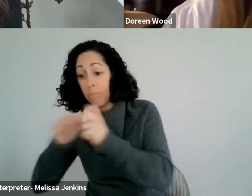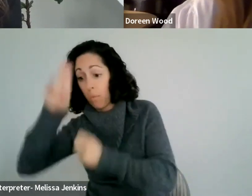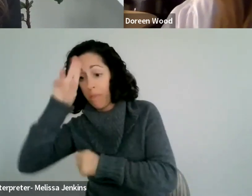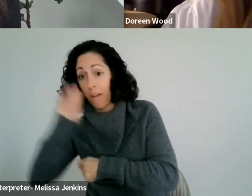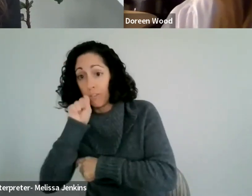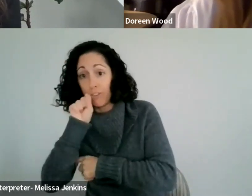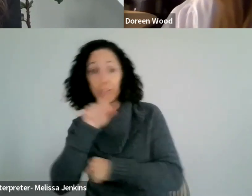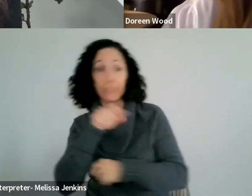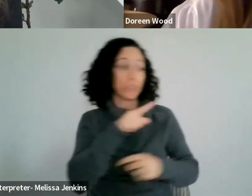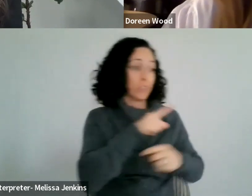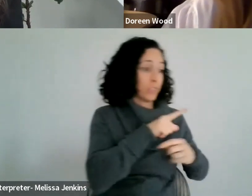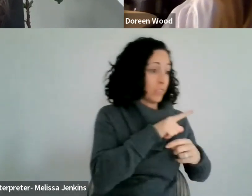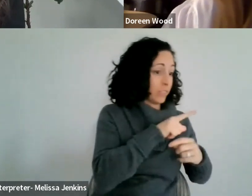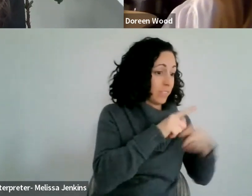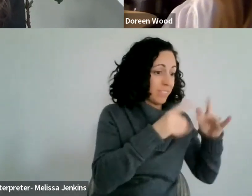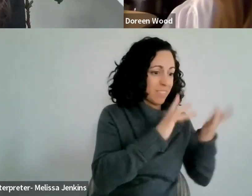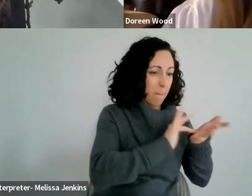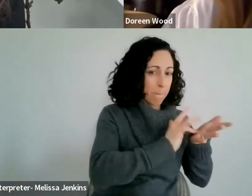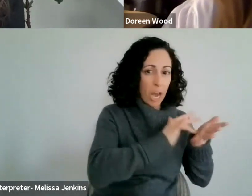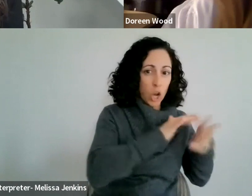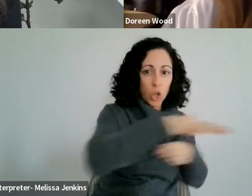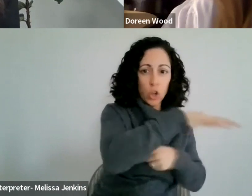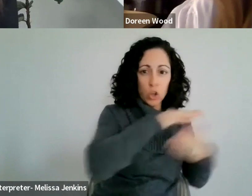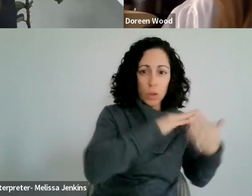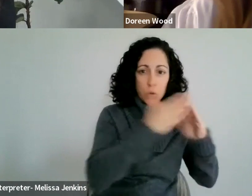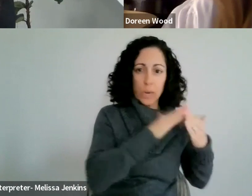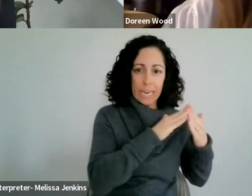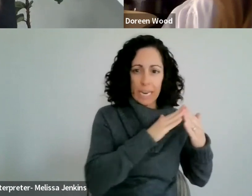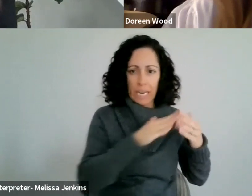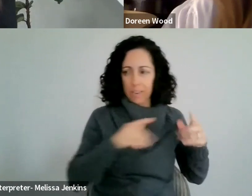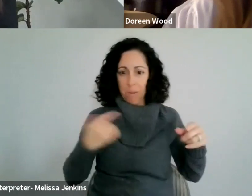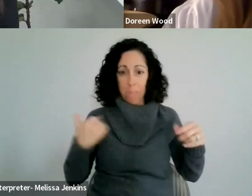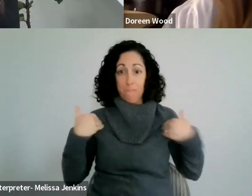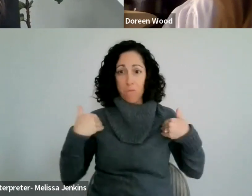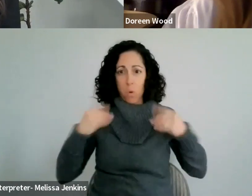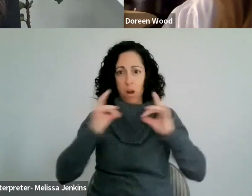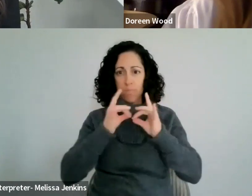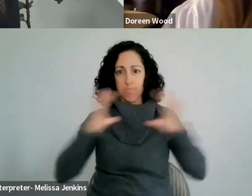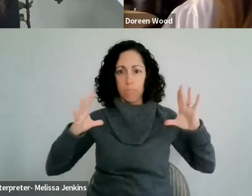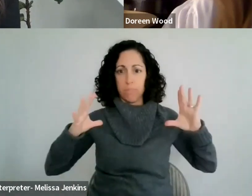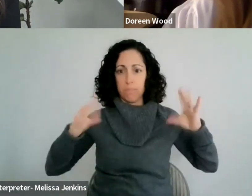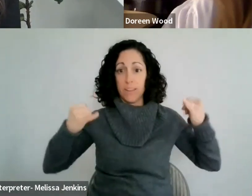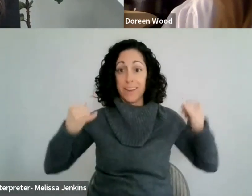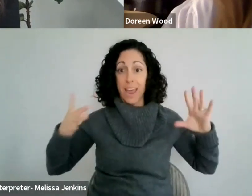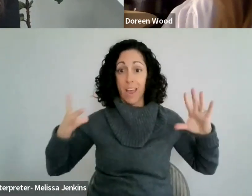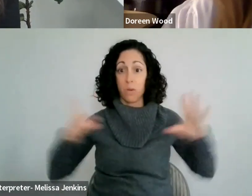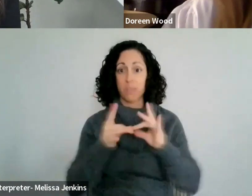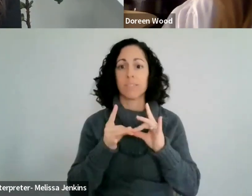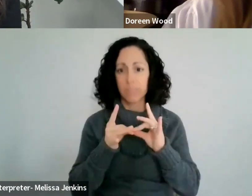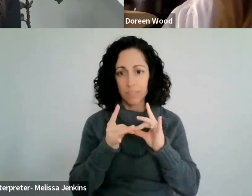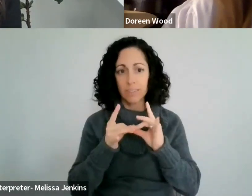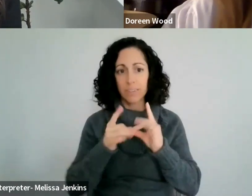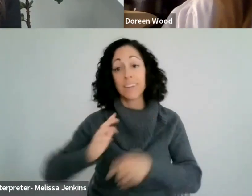In 2008, the Coalition was created with the sincere belief that we could find, support and connect everyone